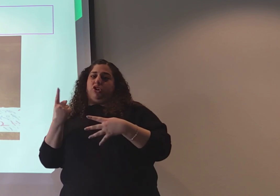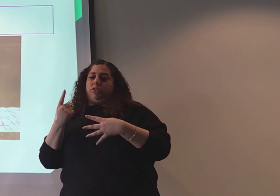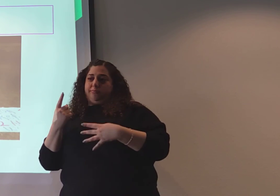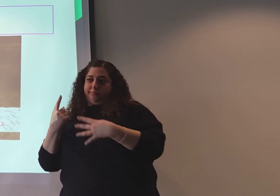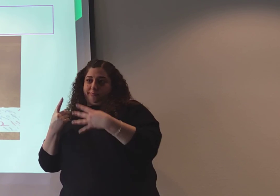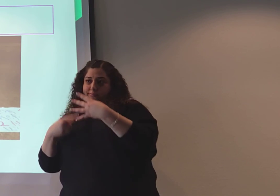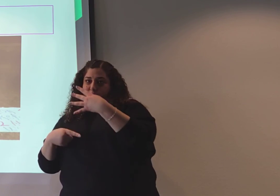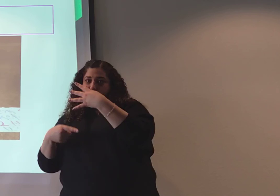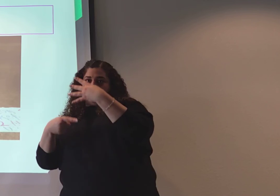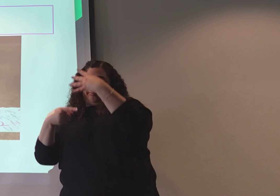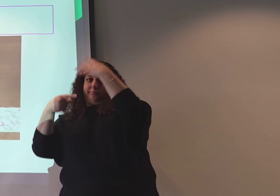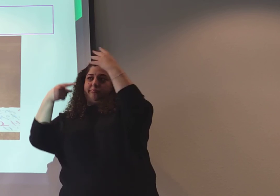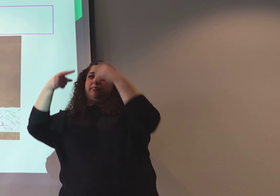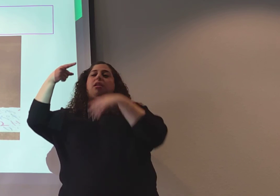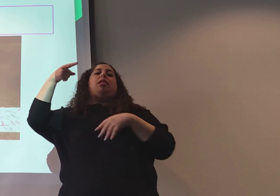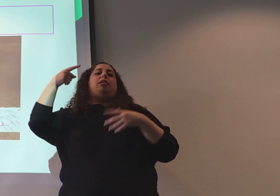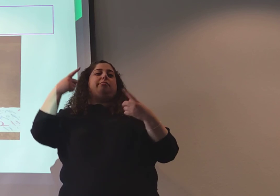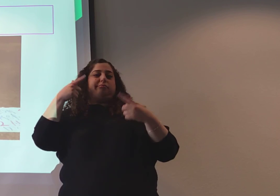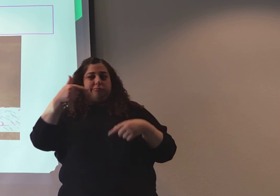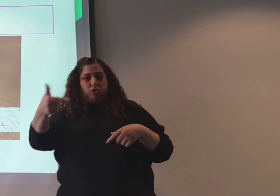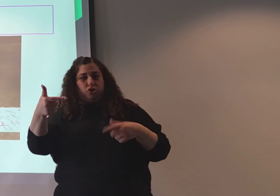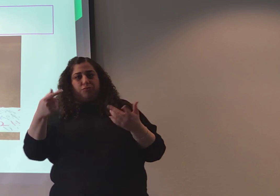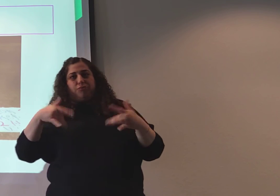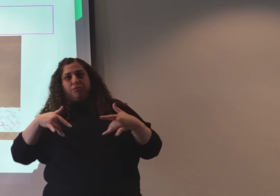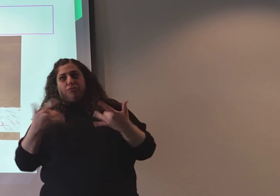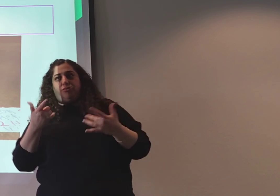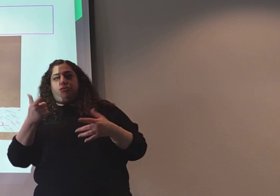So those resources are things that I would reach out to.